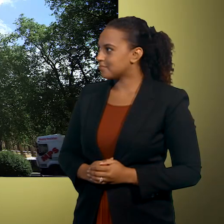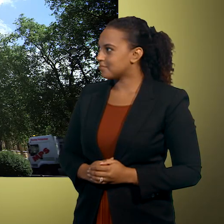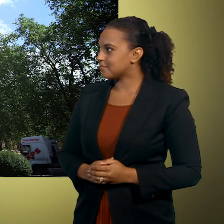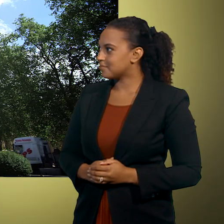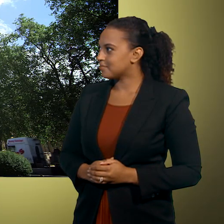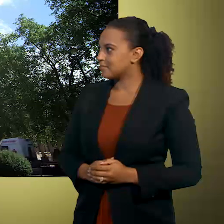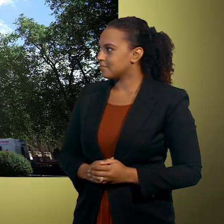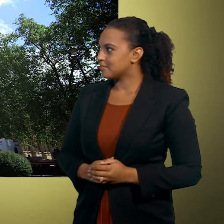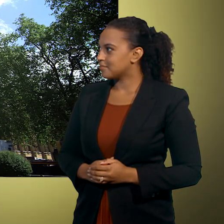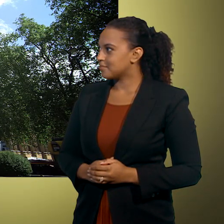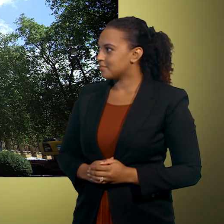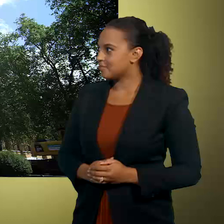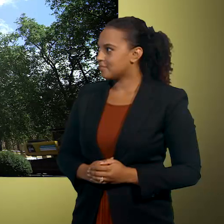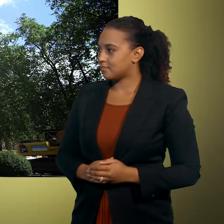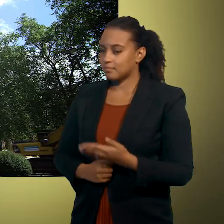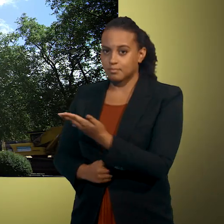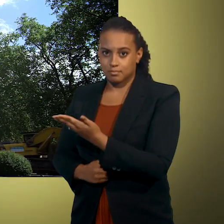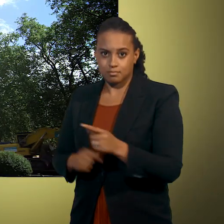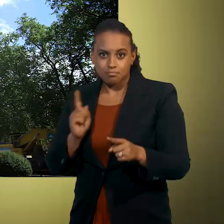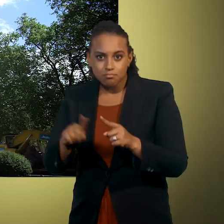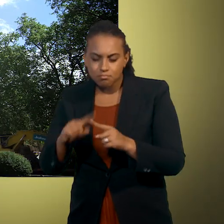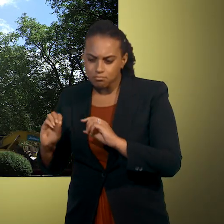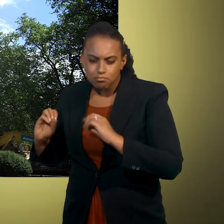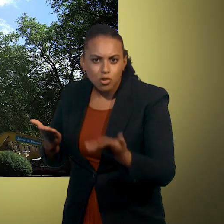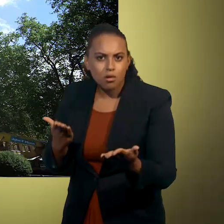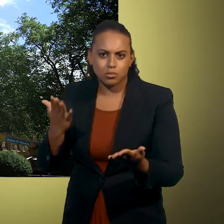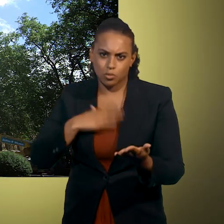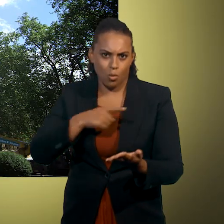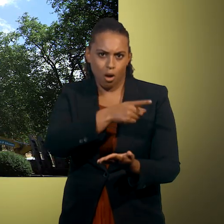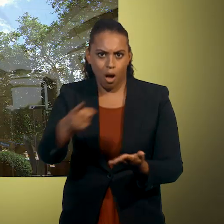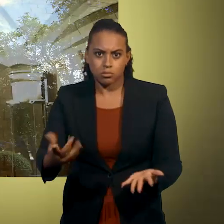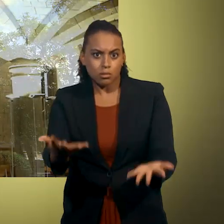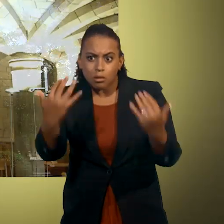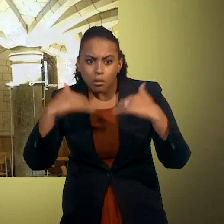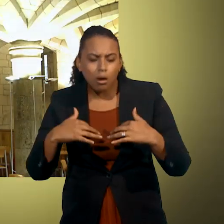The Palace of Westminster has a range of services to ensure you have a comfortable visit, including